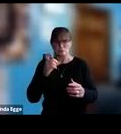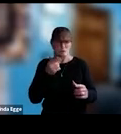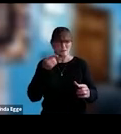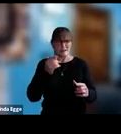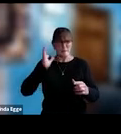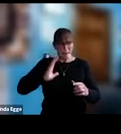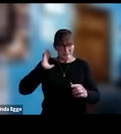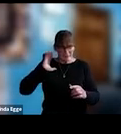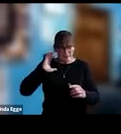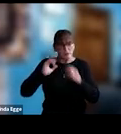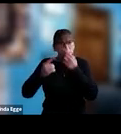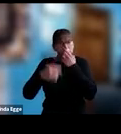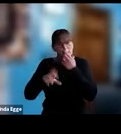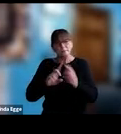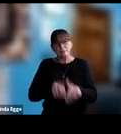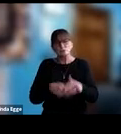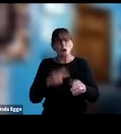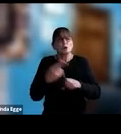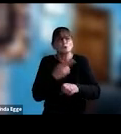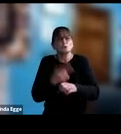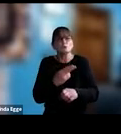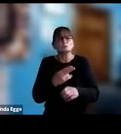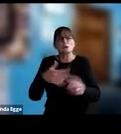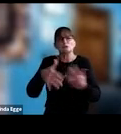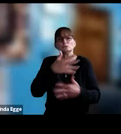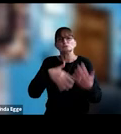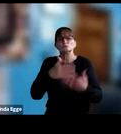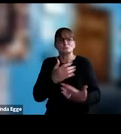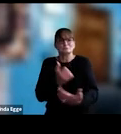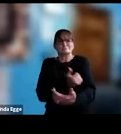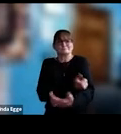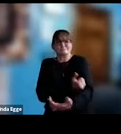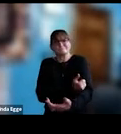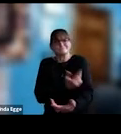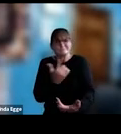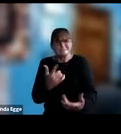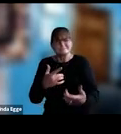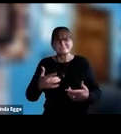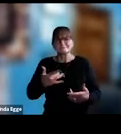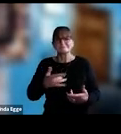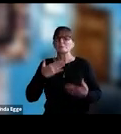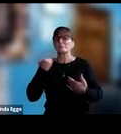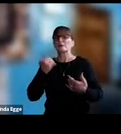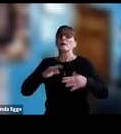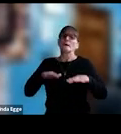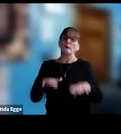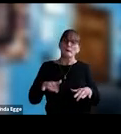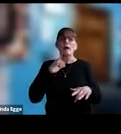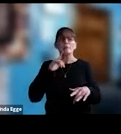And they started using socially with friends because it made them feel better and it helped them cope with some of the symptoms